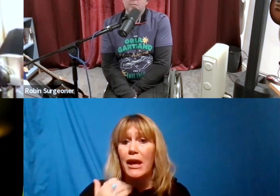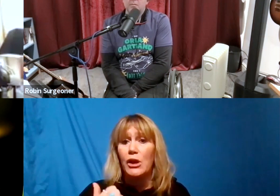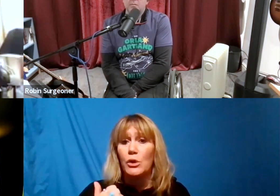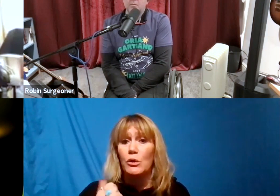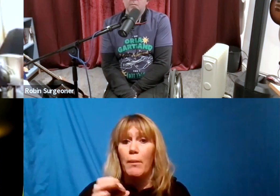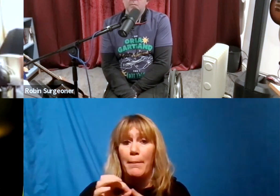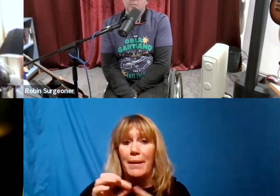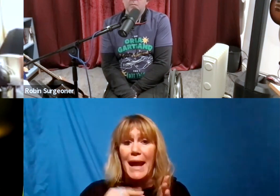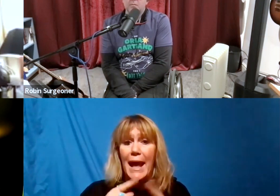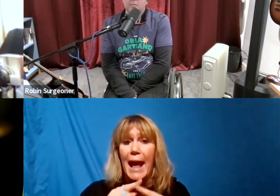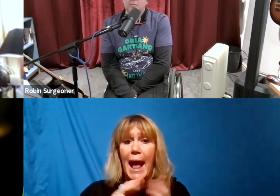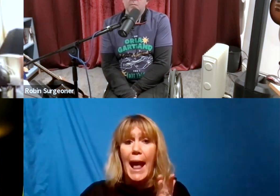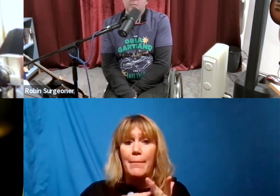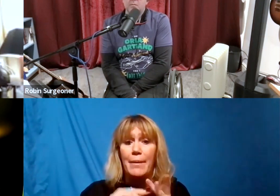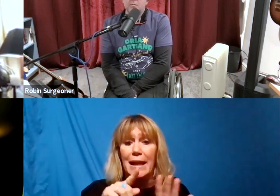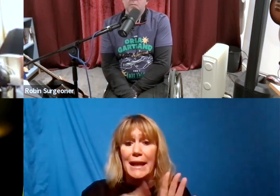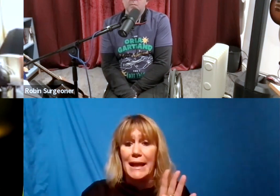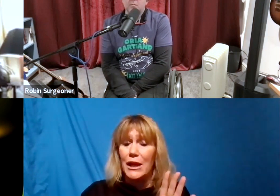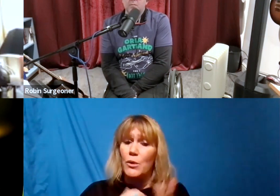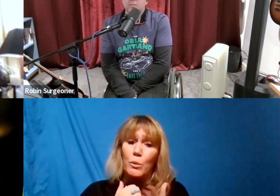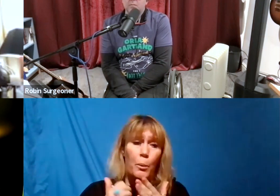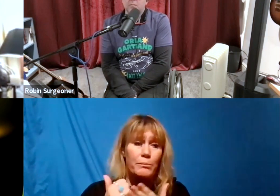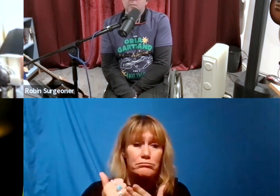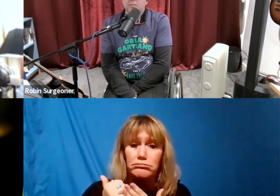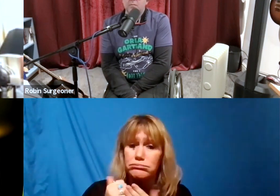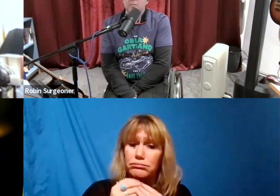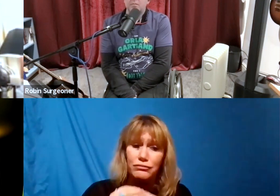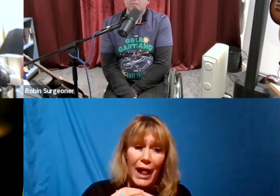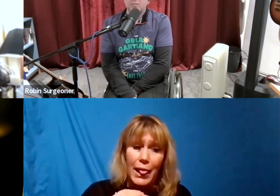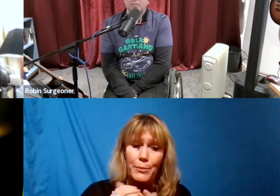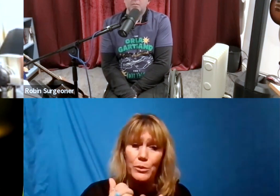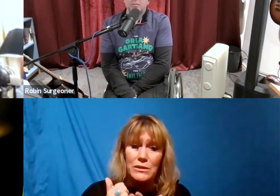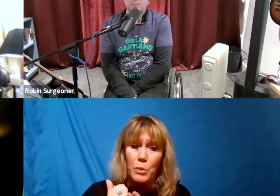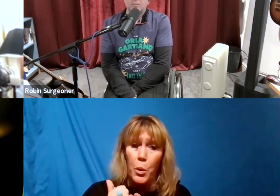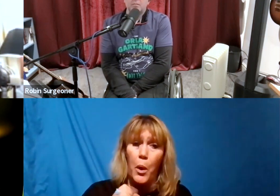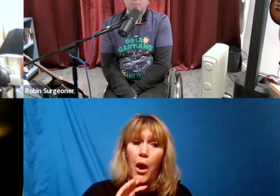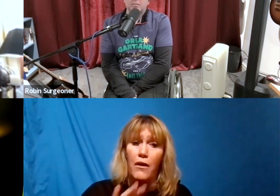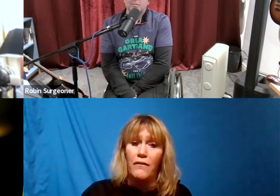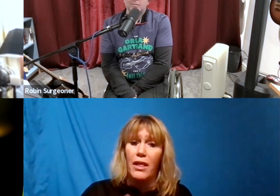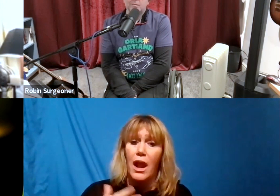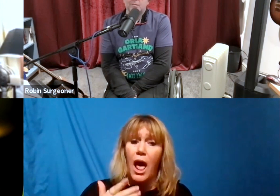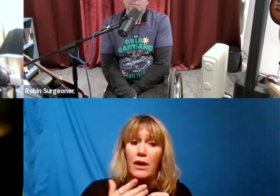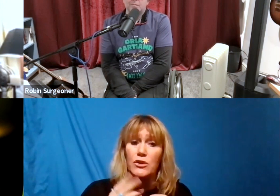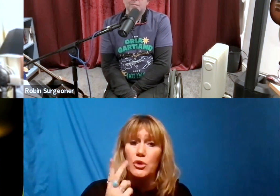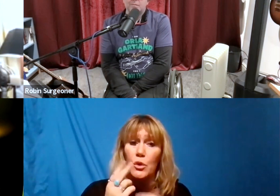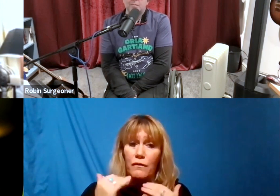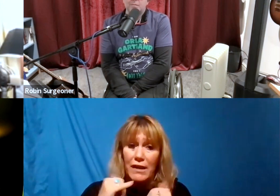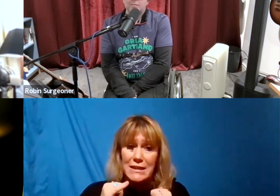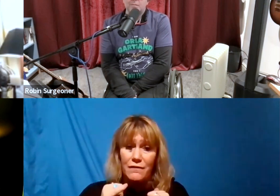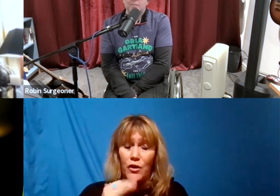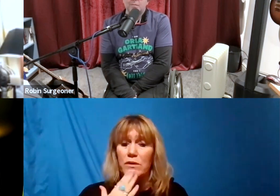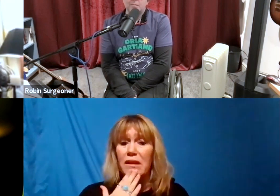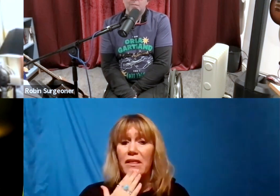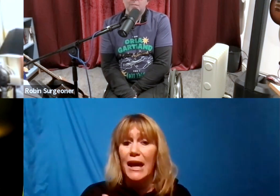Is question everything It seems pretty obvious when you think That a reporter who's paid by the inch Might feel like they have to print What they're told to But who makes the money from the sales